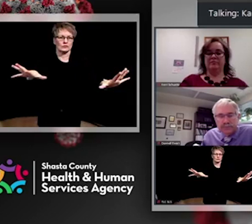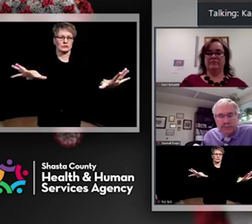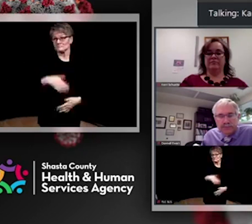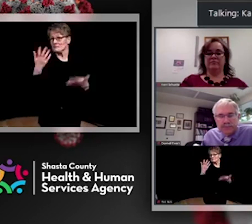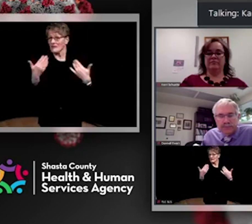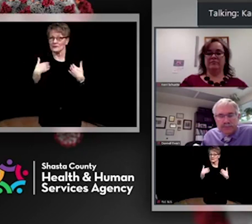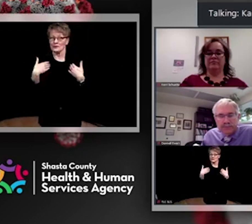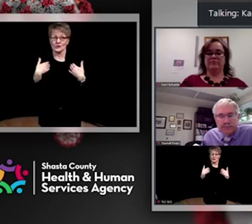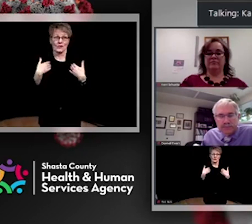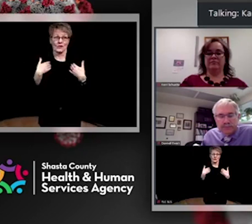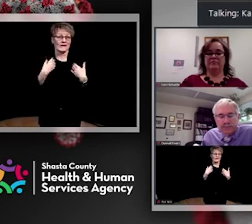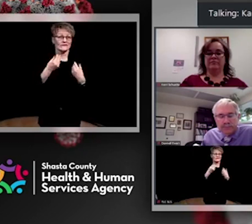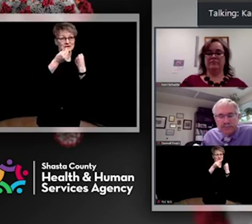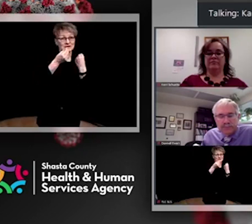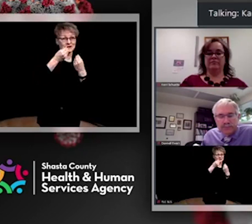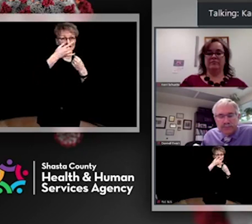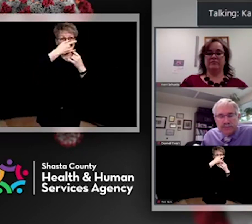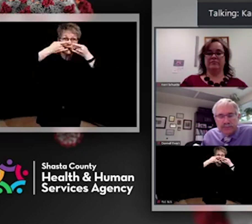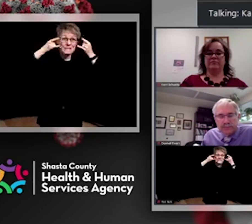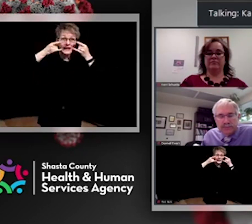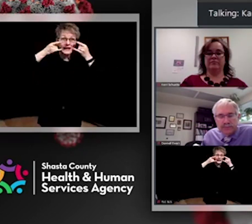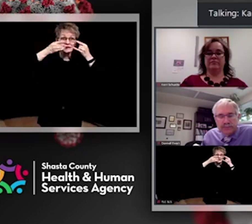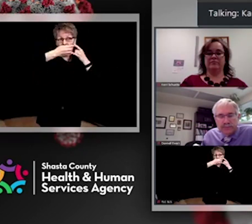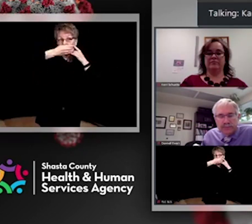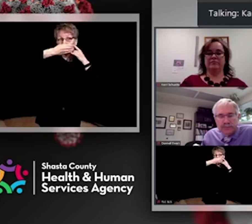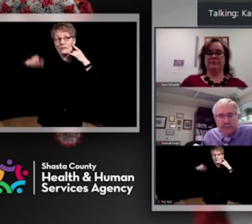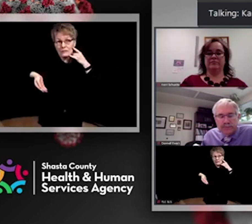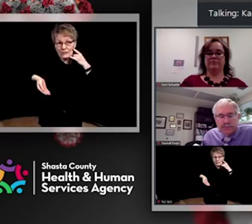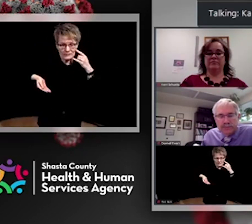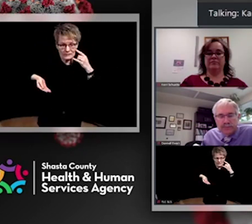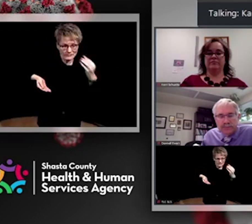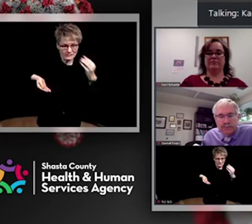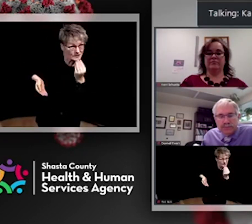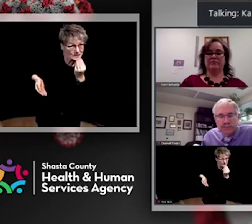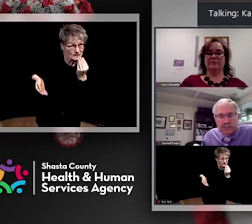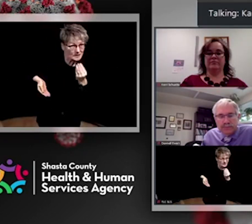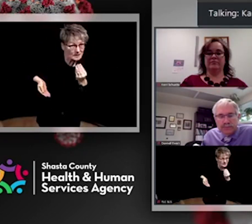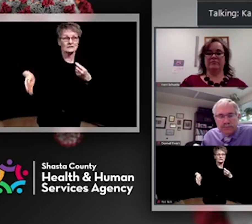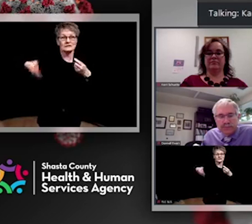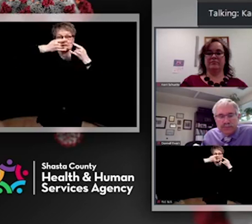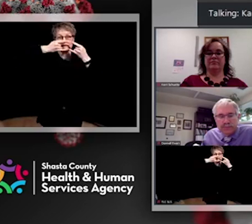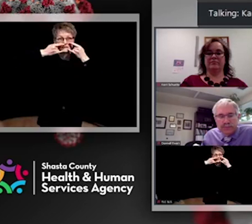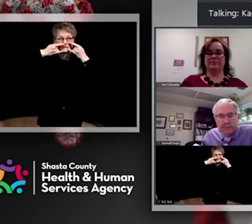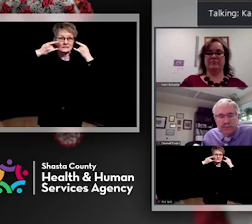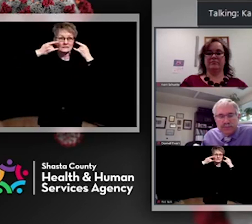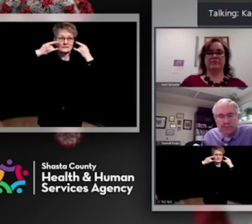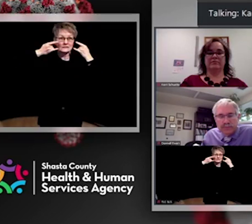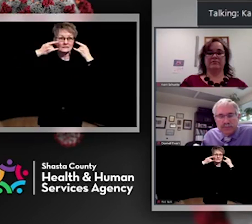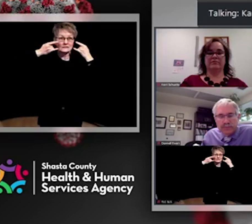off that you're otherwise wearing, hopefully, and then it spreads. It spreads when you're